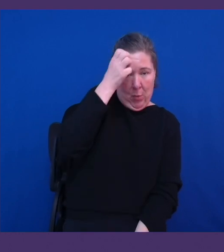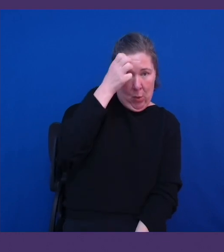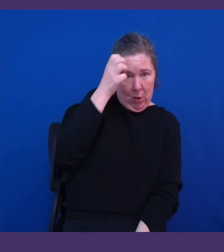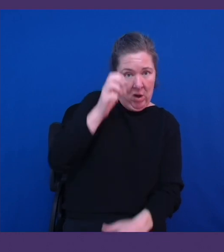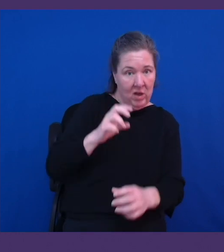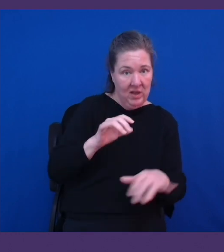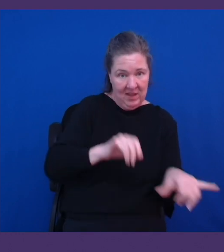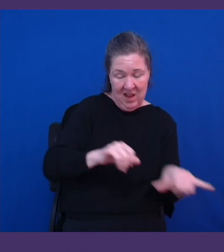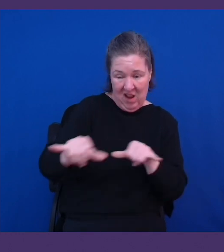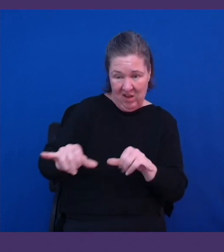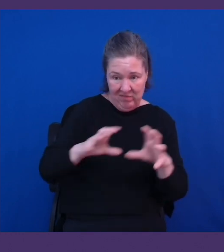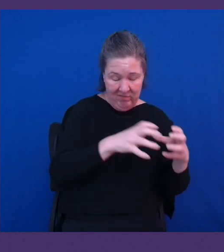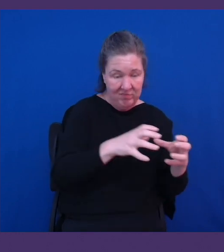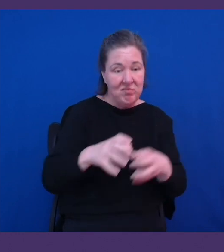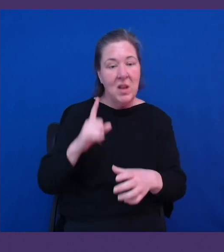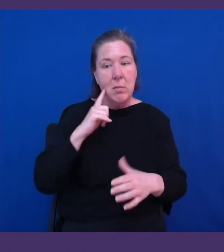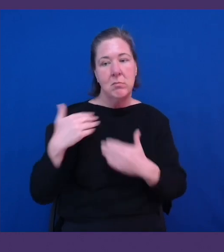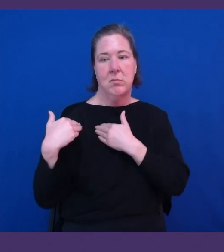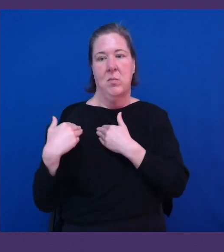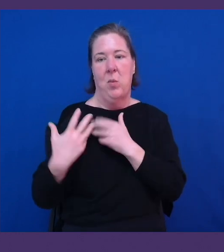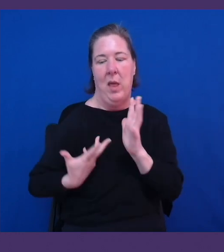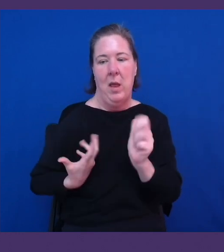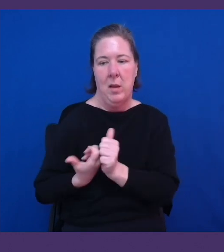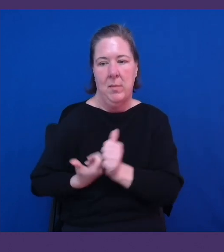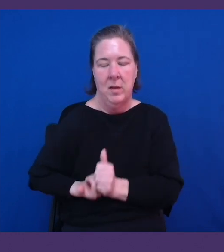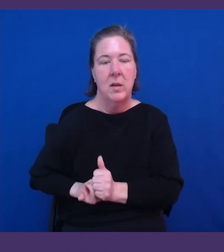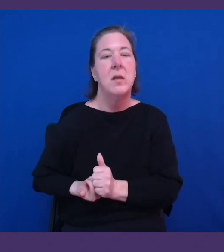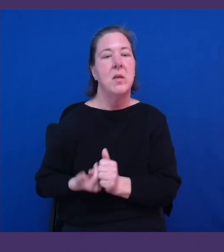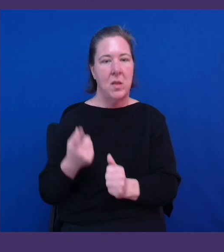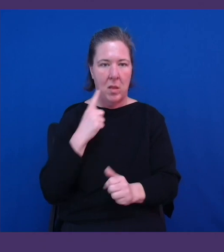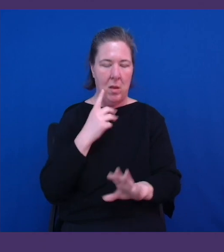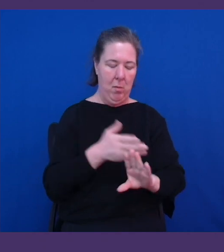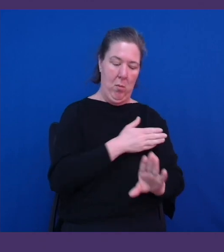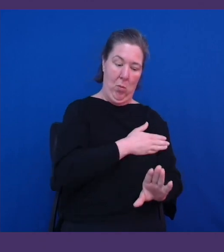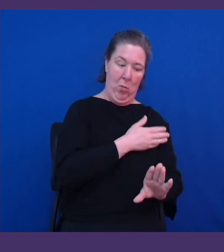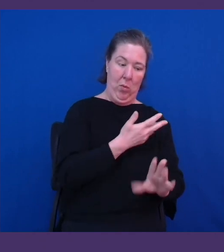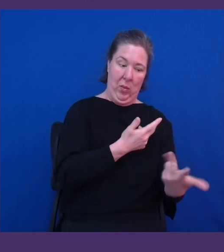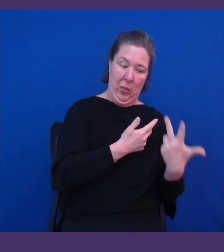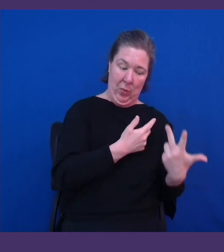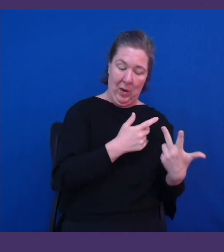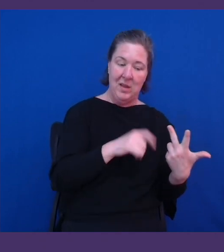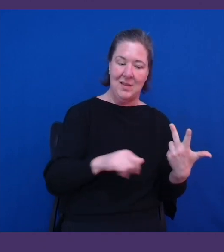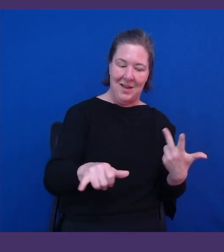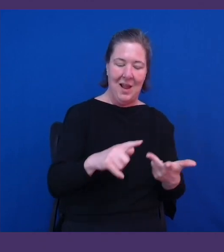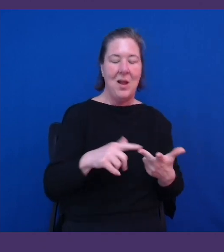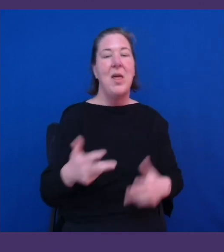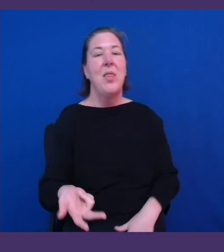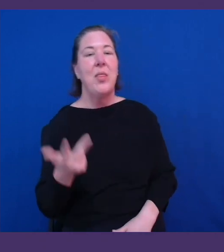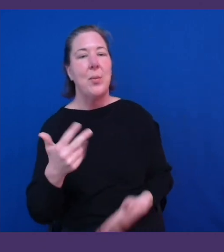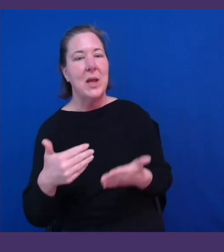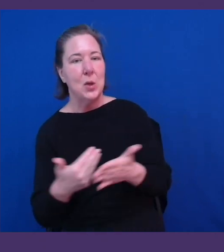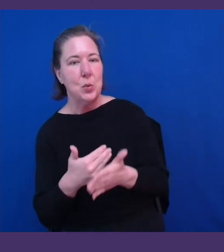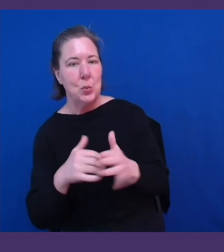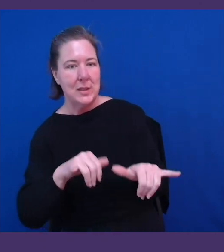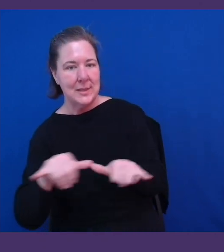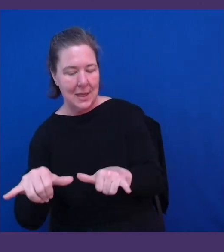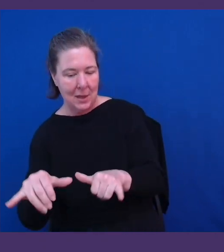tasked with updating three existing standards and developing three new standards and also updating a technical report.